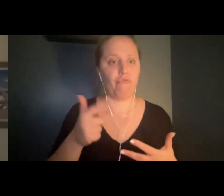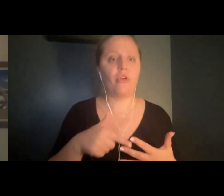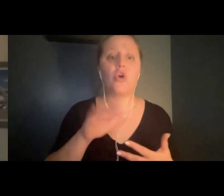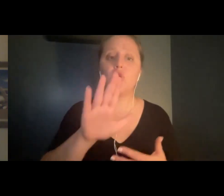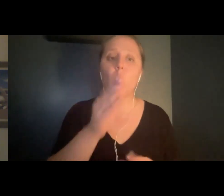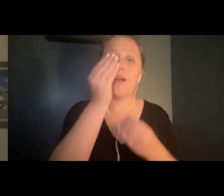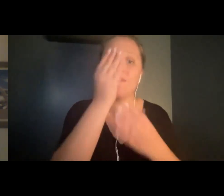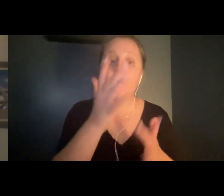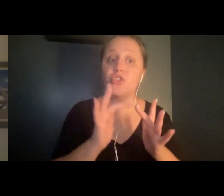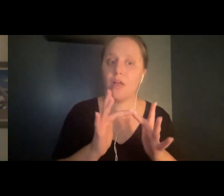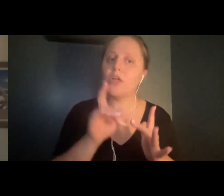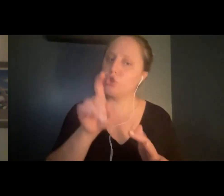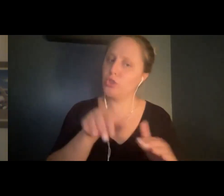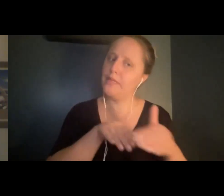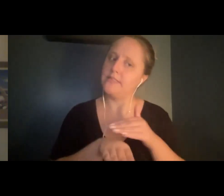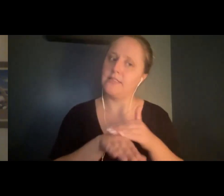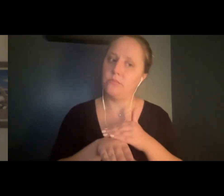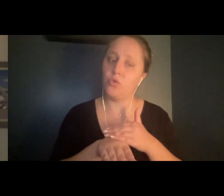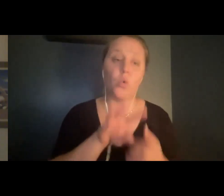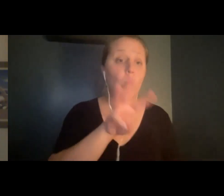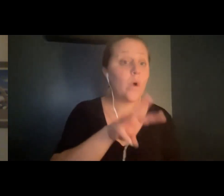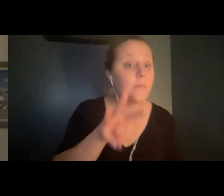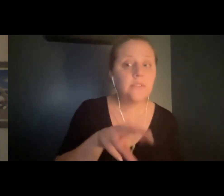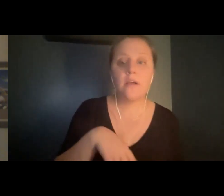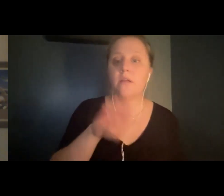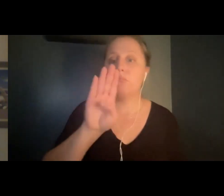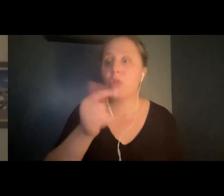whether it's your website, whether it's a blog, article, podcast, whatever it may be.